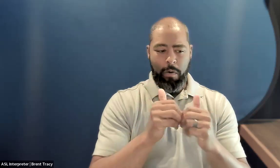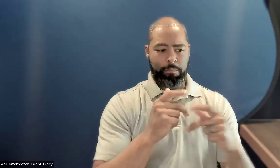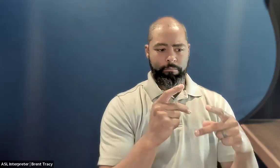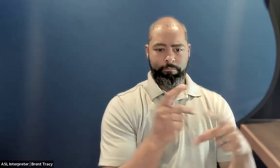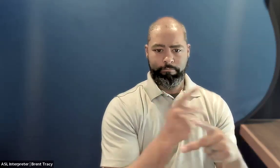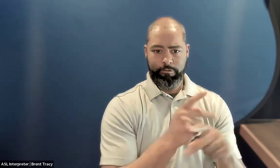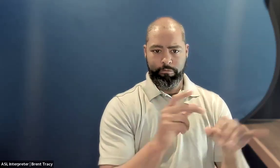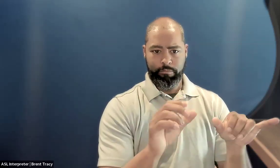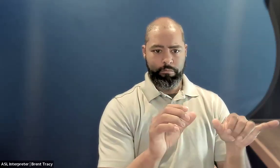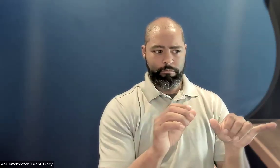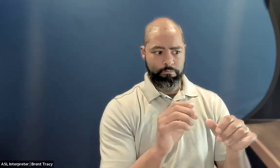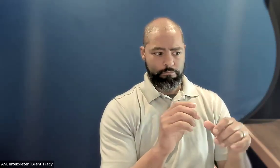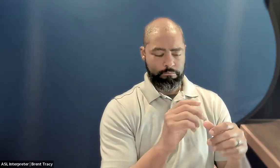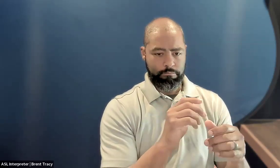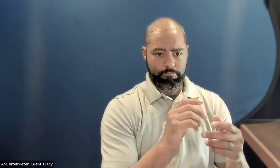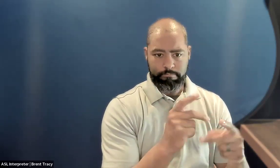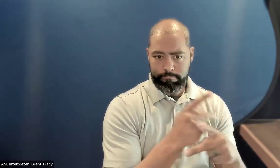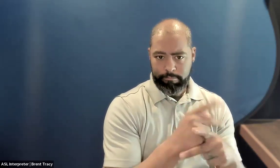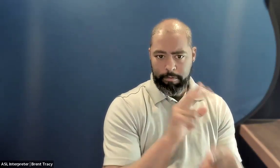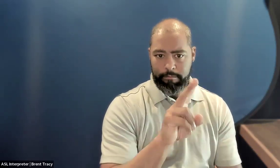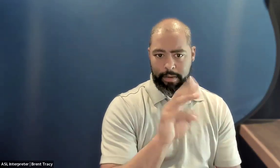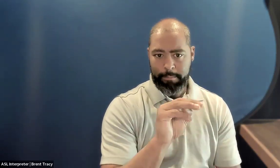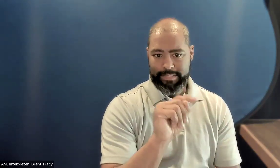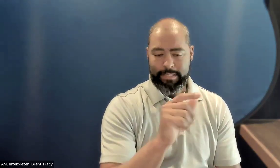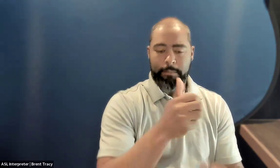And then as indicated at the bottom here, we are considering